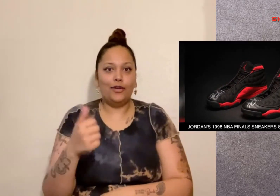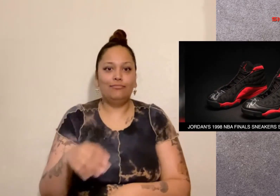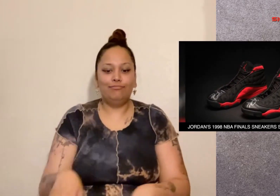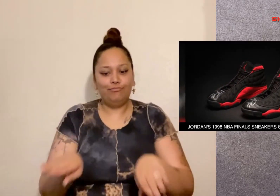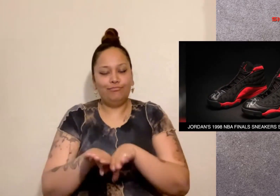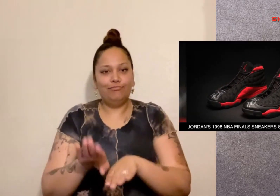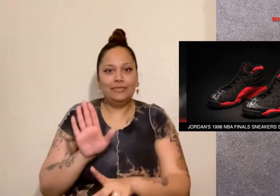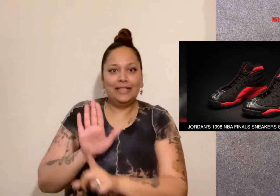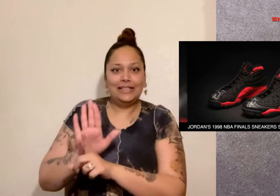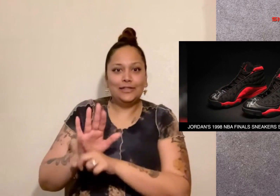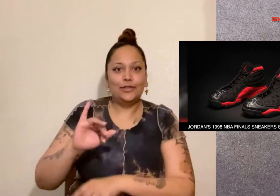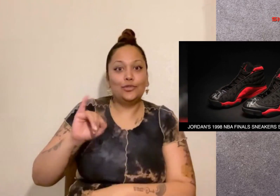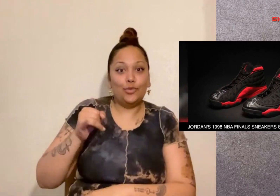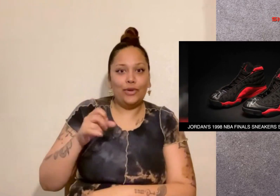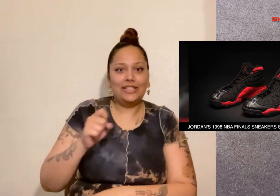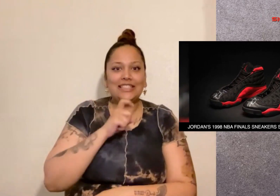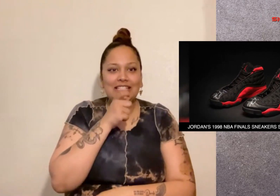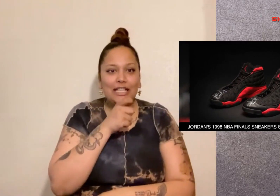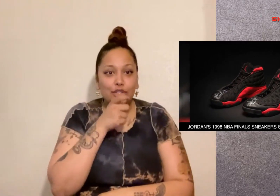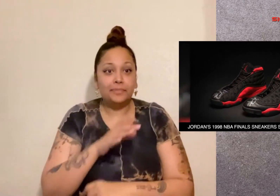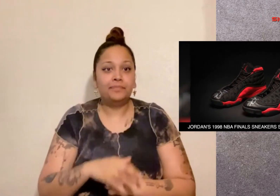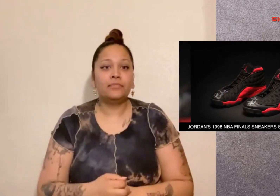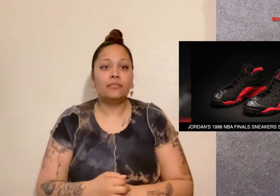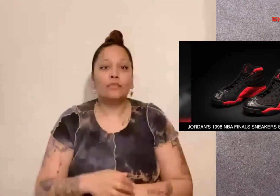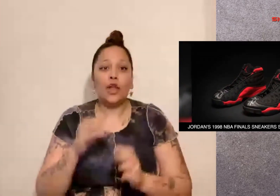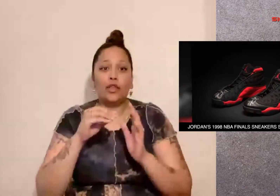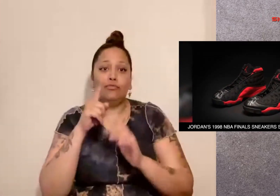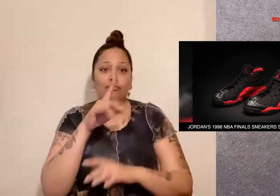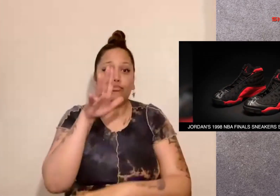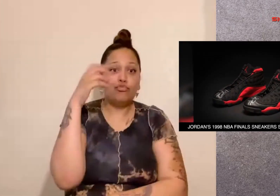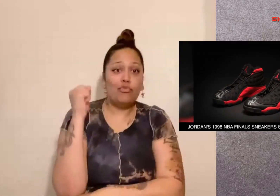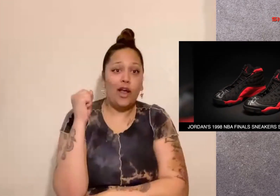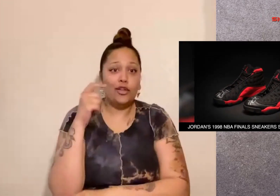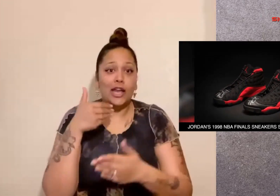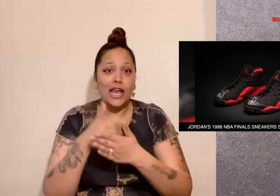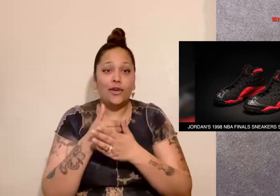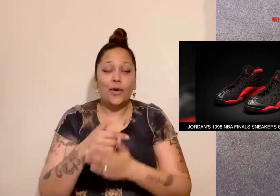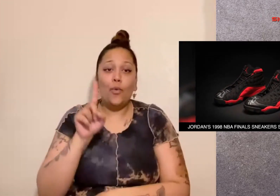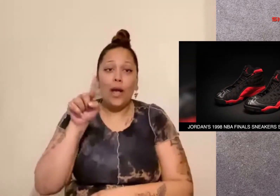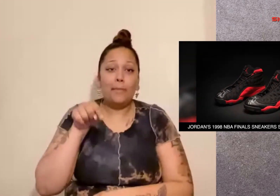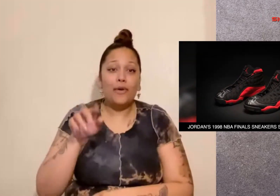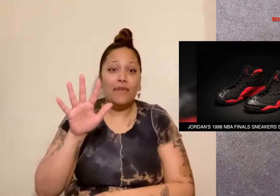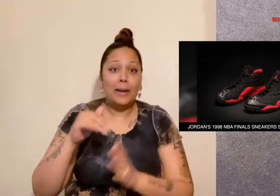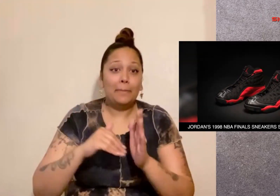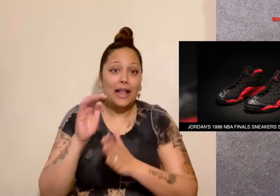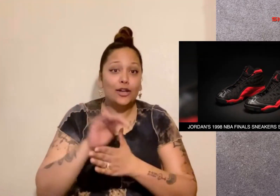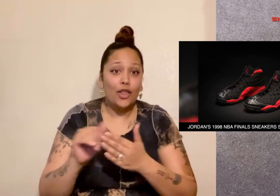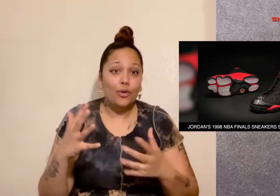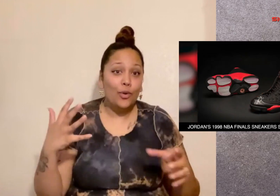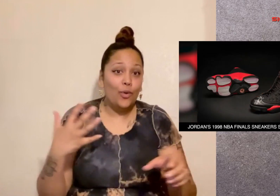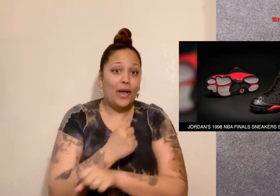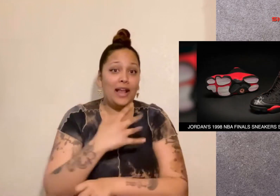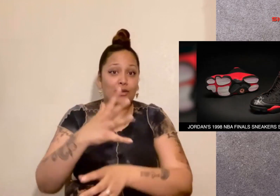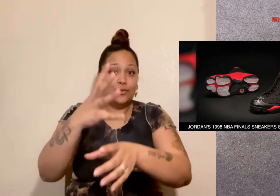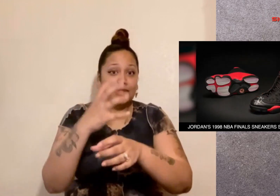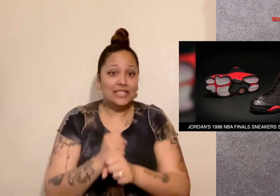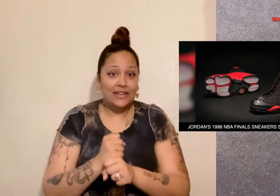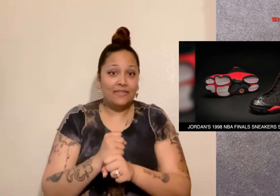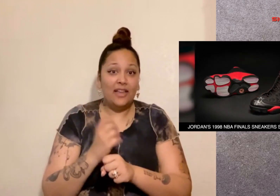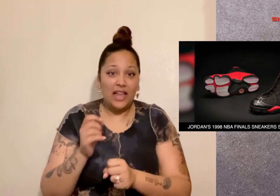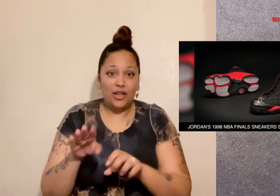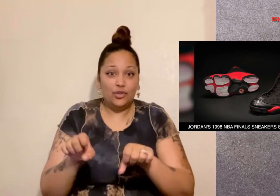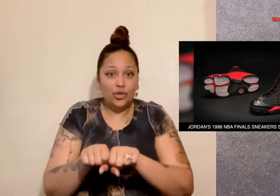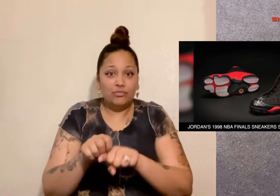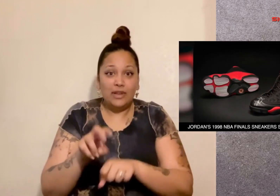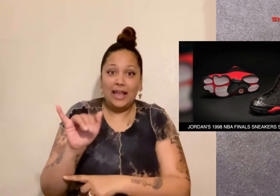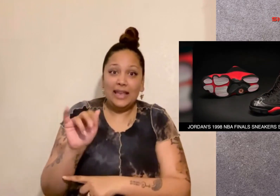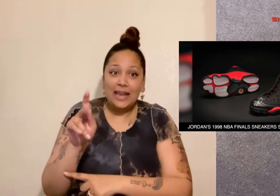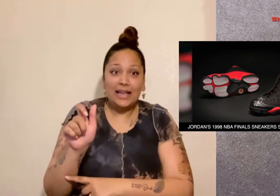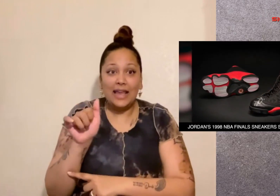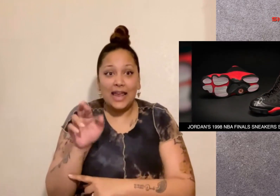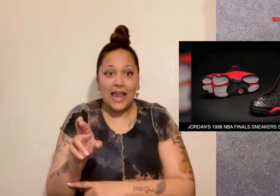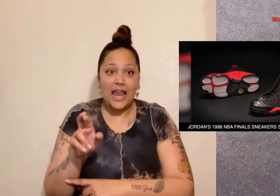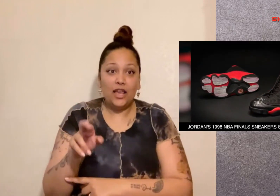pair of Jordan sneakers that record was for the nearly $1.5 million winning bid received